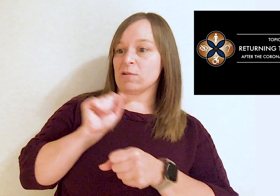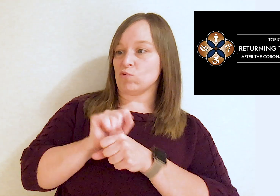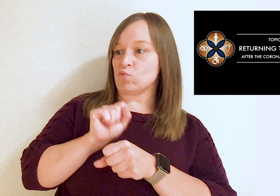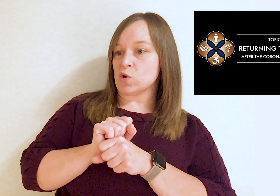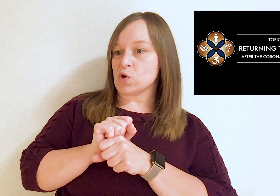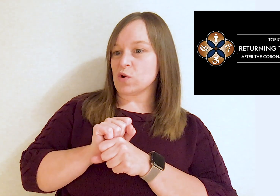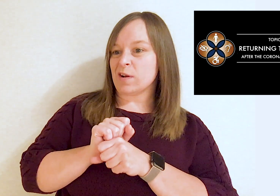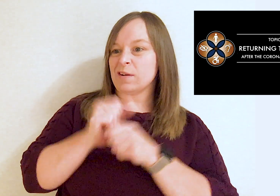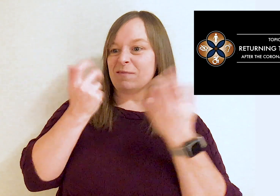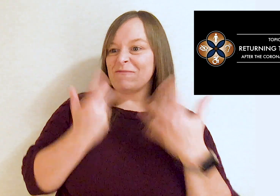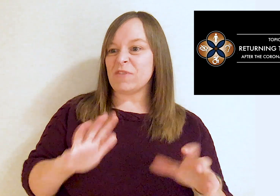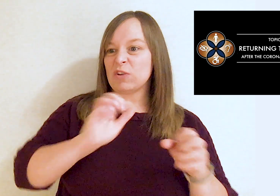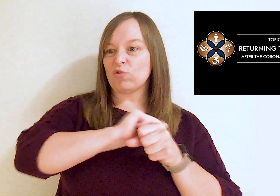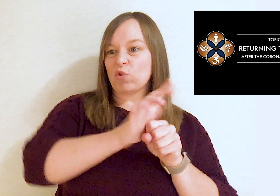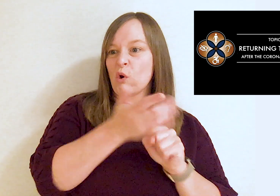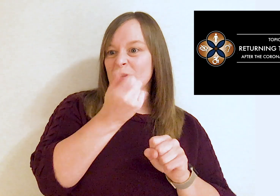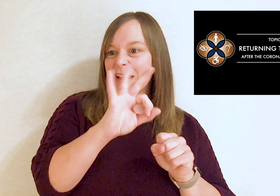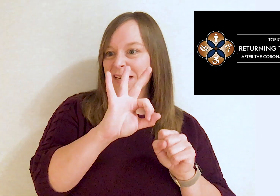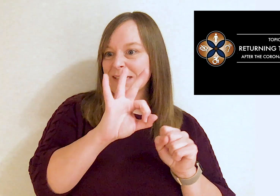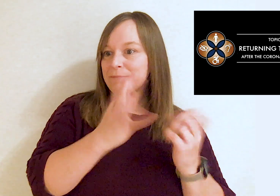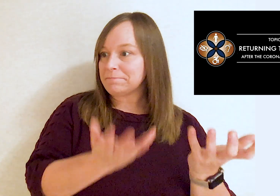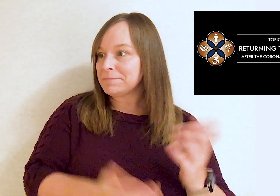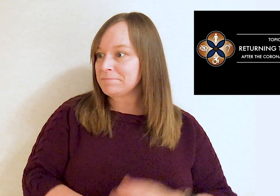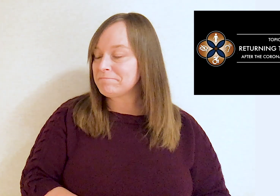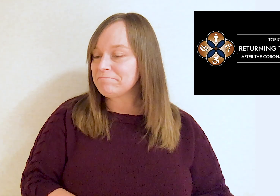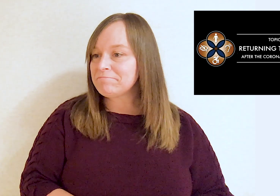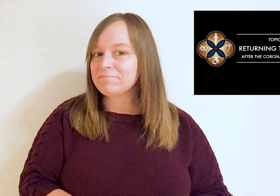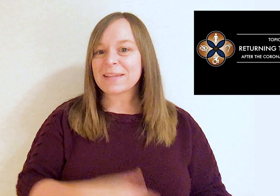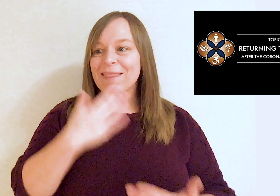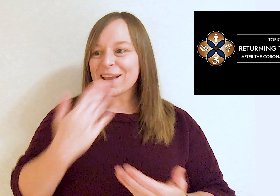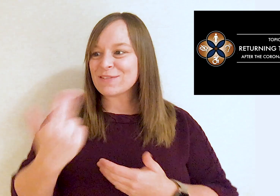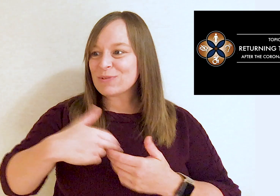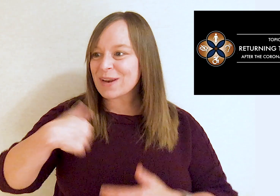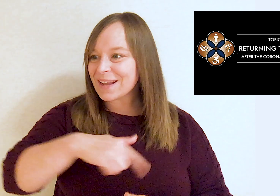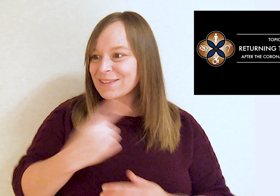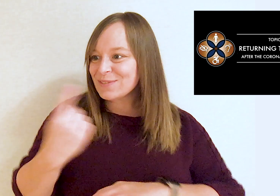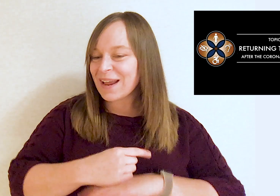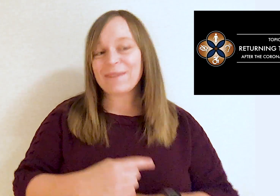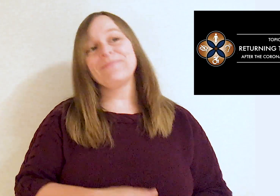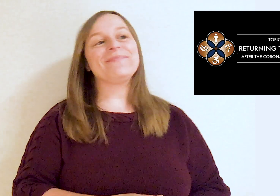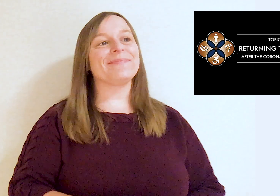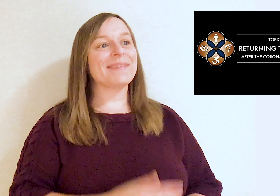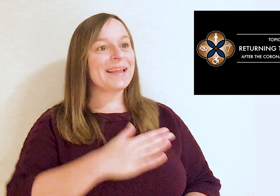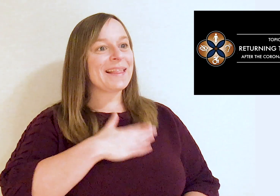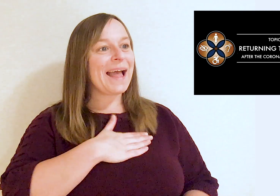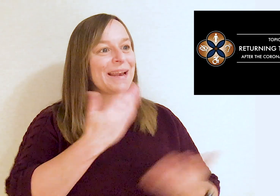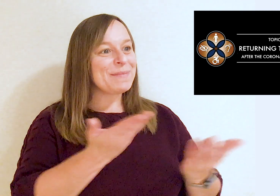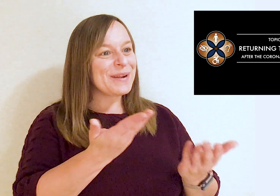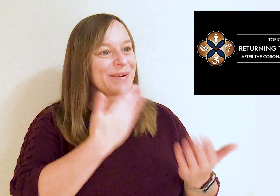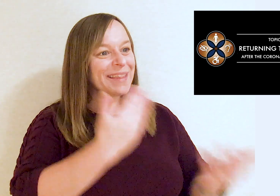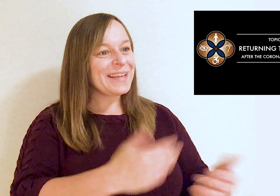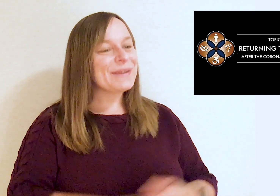workplace after COVID-19 shutdown. Marc, thank you for joining us today. Very glad to be here as always.